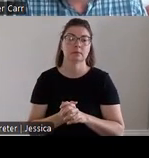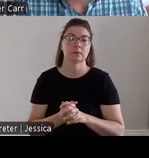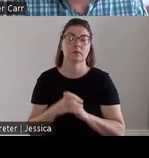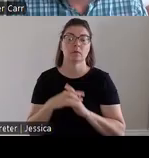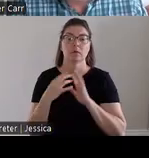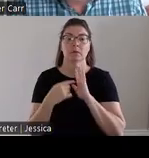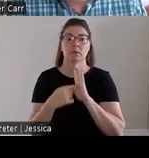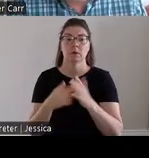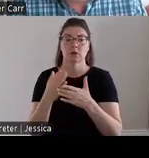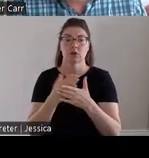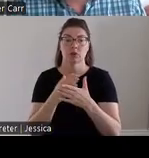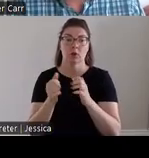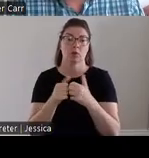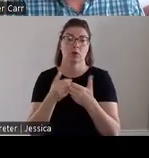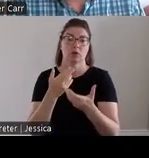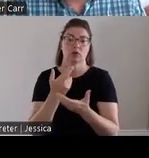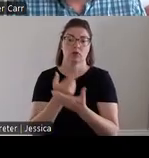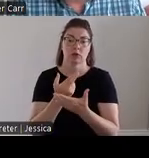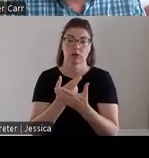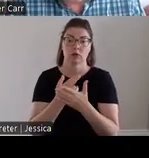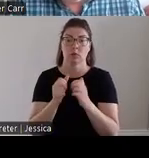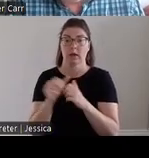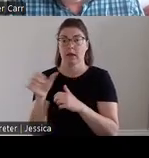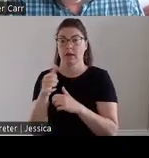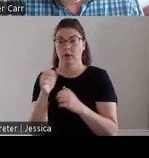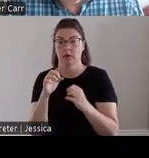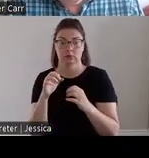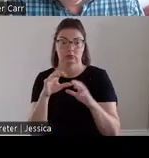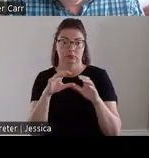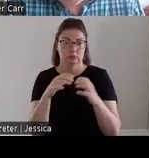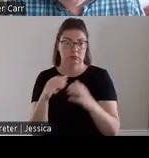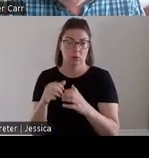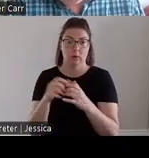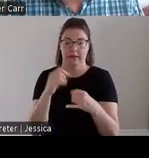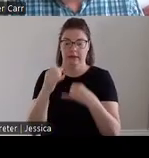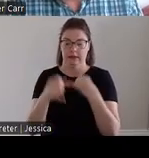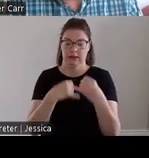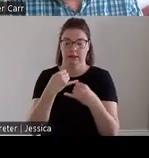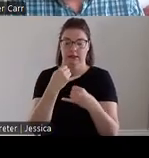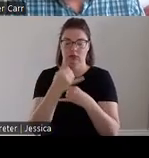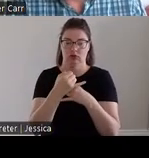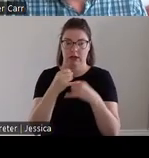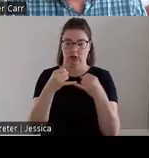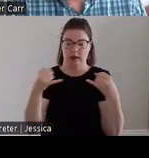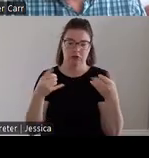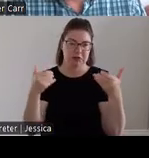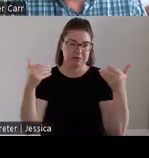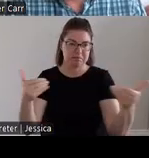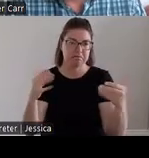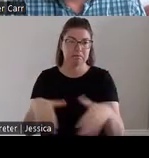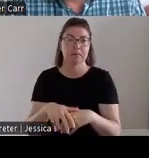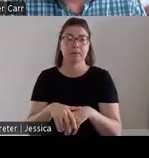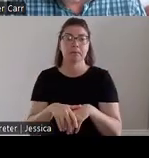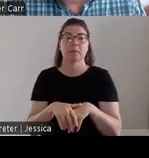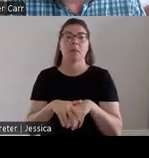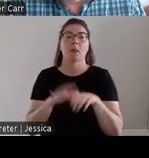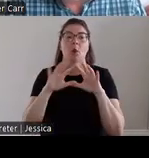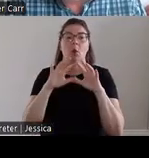by authorized entities across international boundaries. The Accessible Books Consortium’s Global Book Service is an online catalog